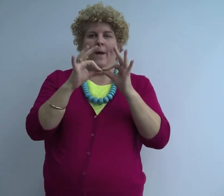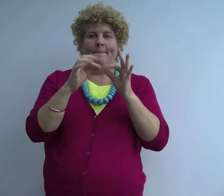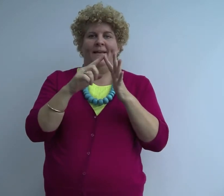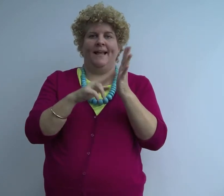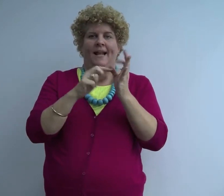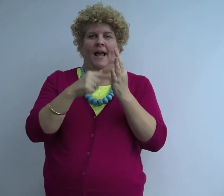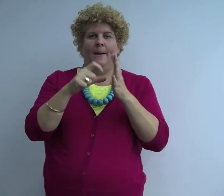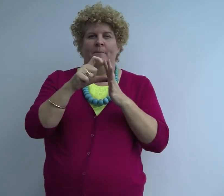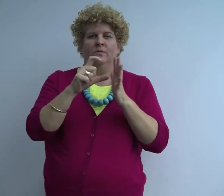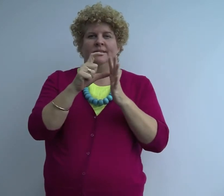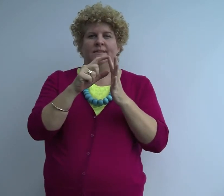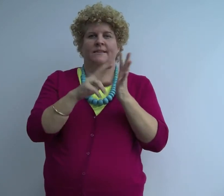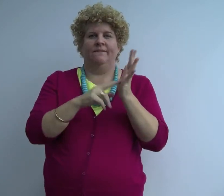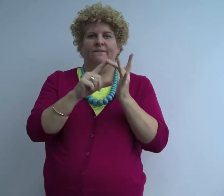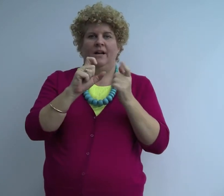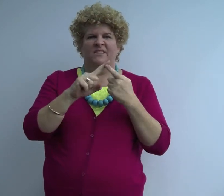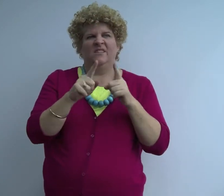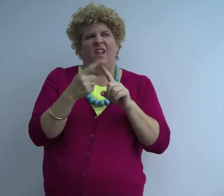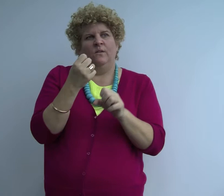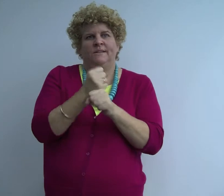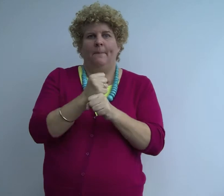You also need a web-enabled device to view the captions,